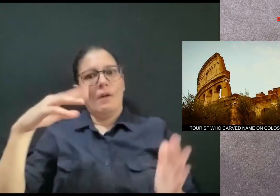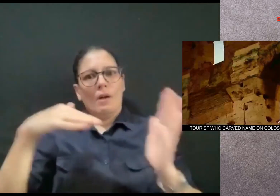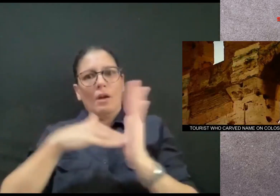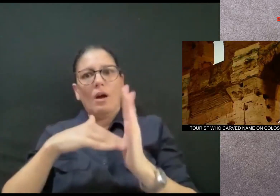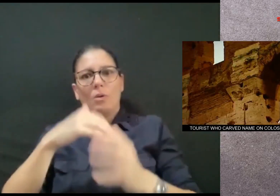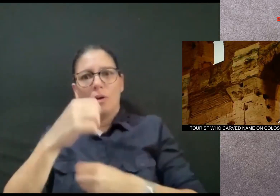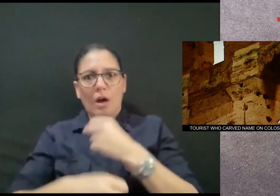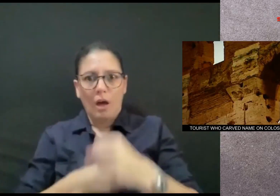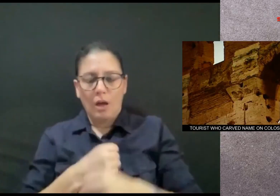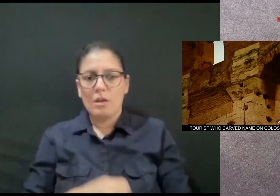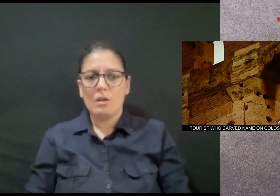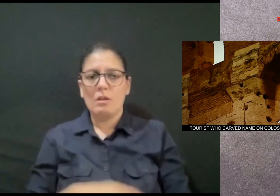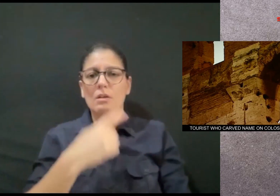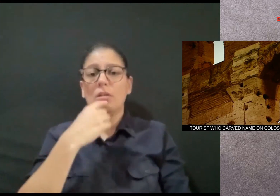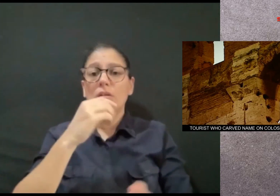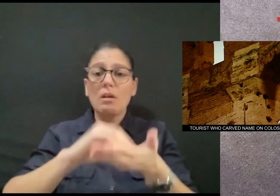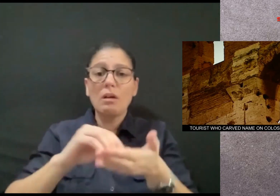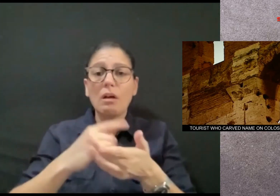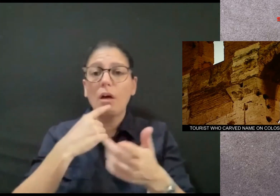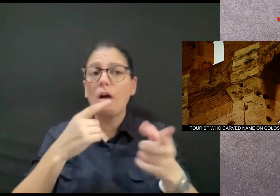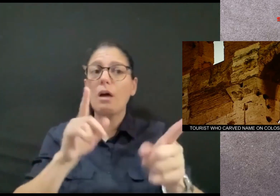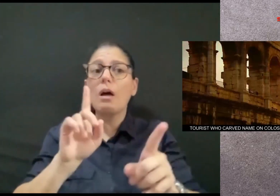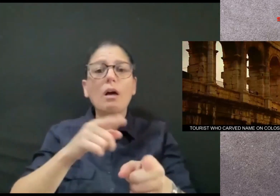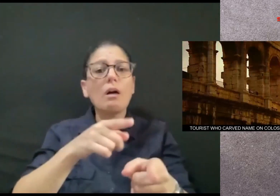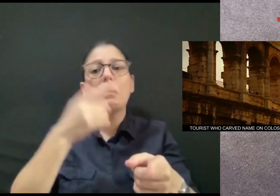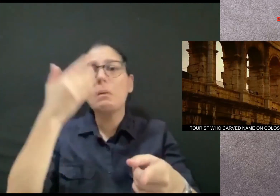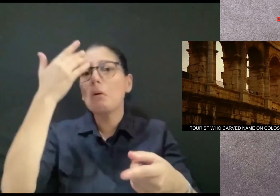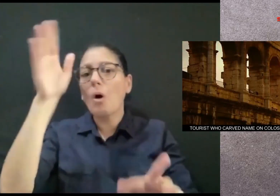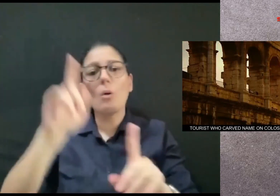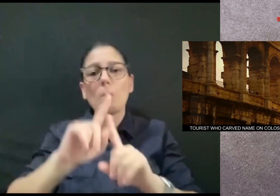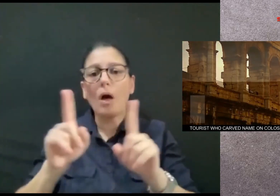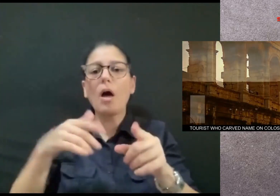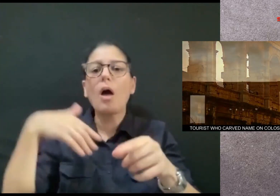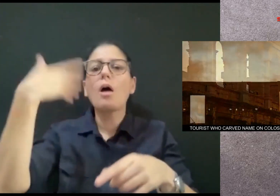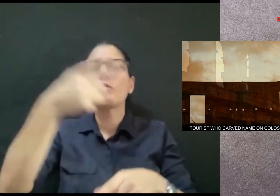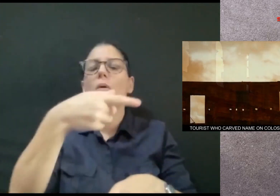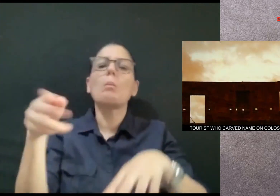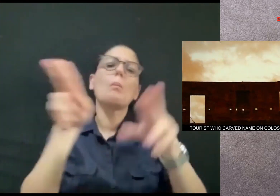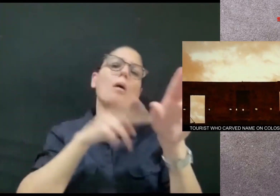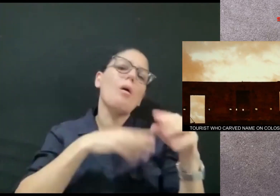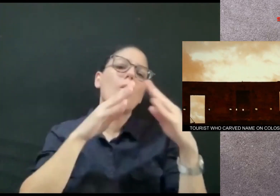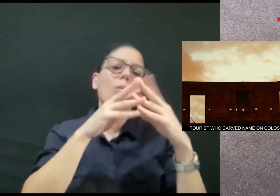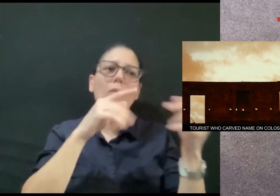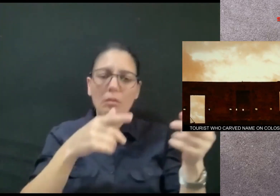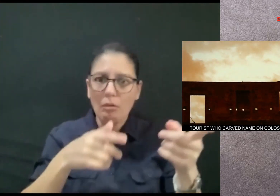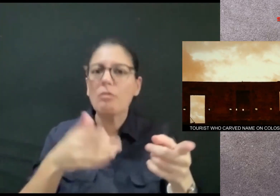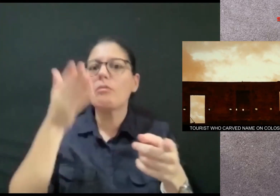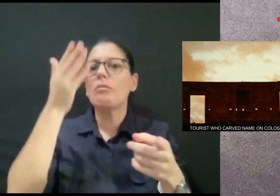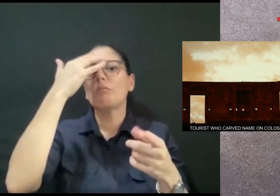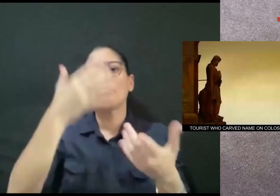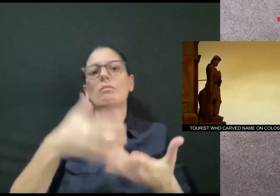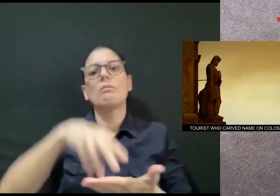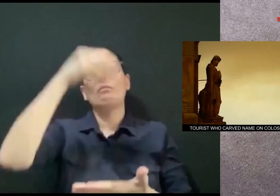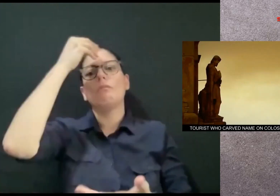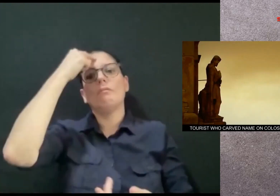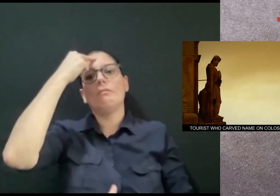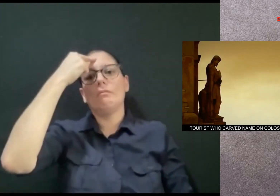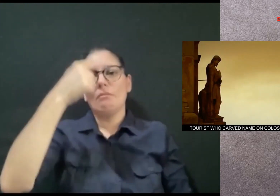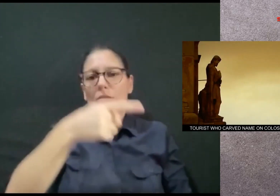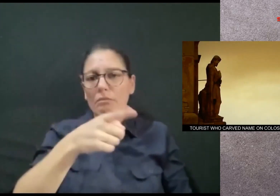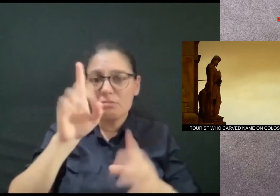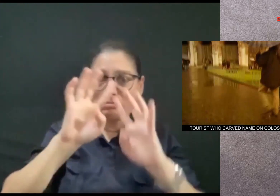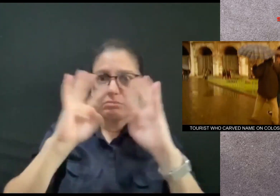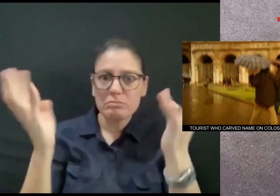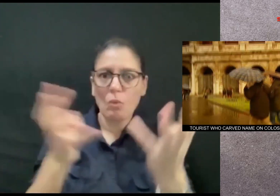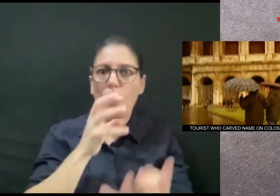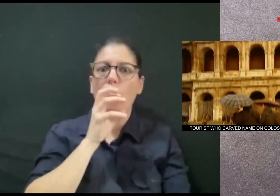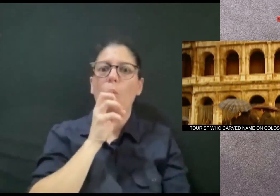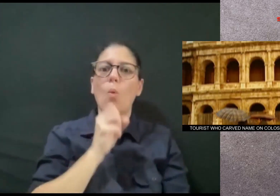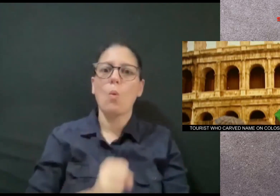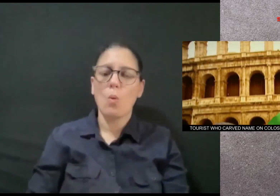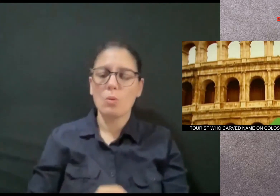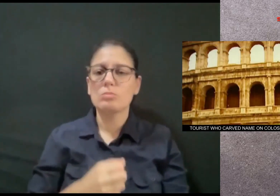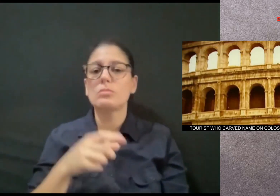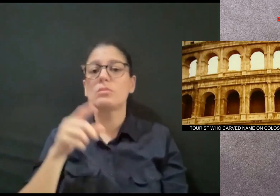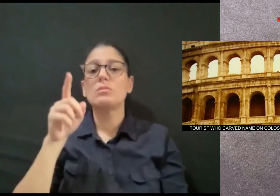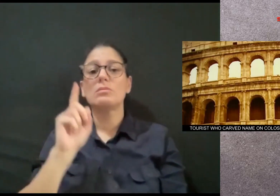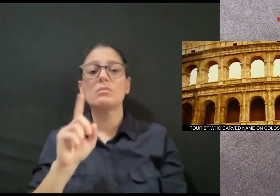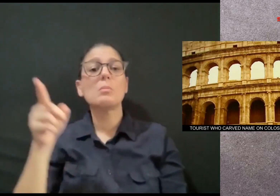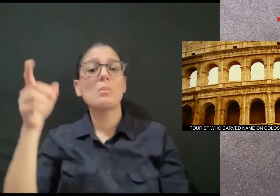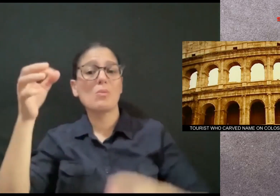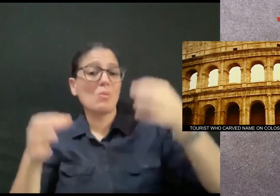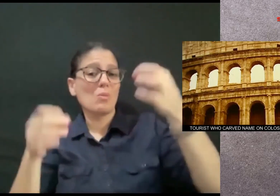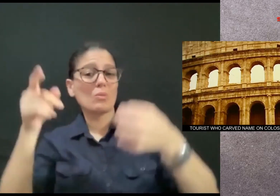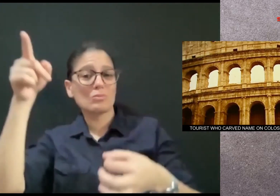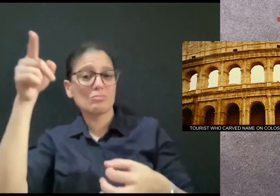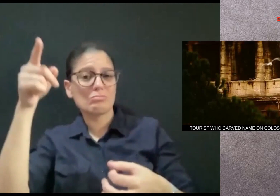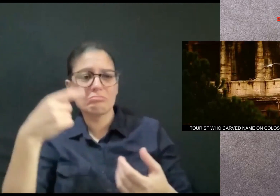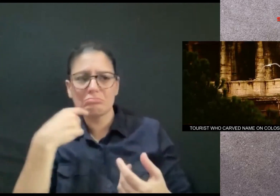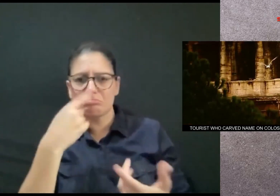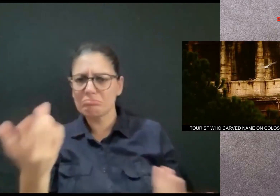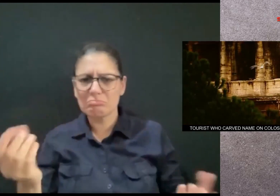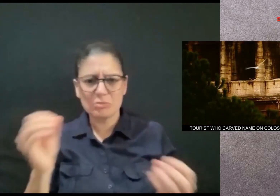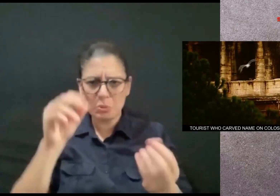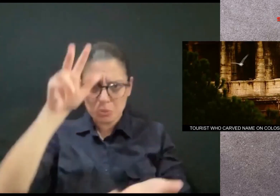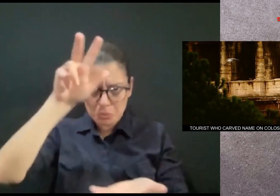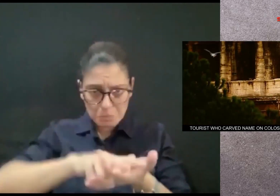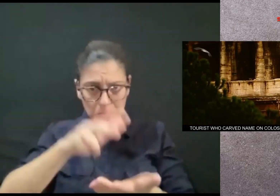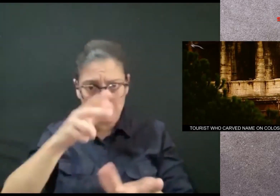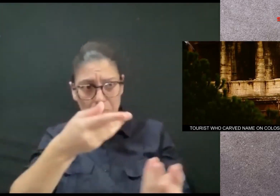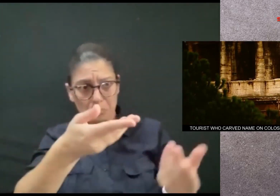how old the 2000-year-old building was he wrote only after what regrettably happened